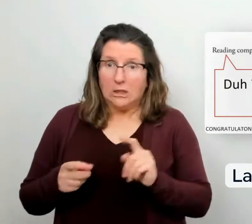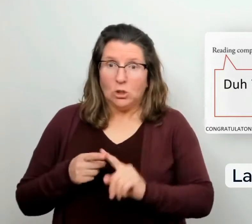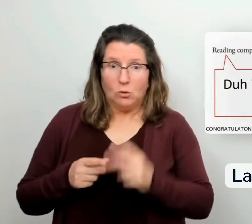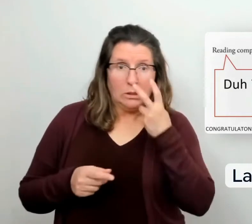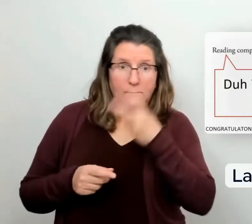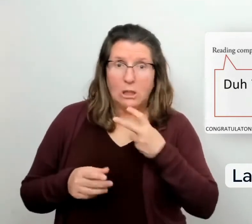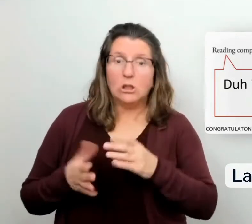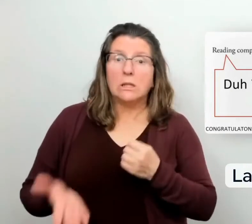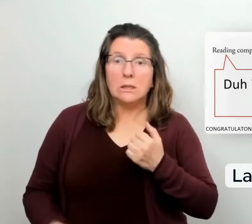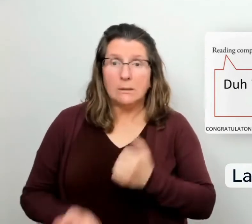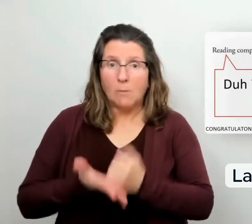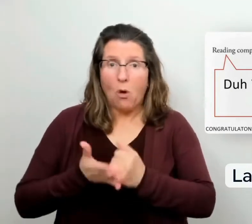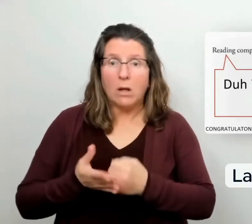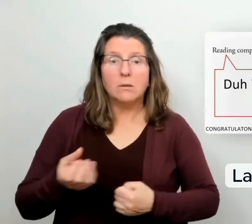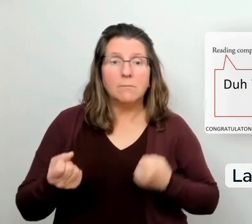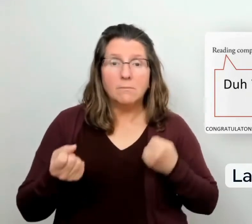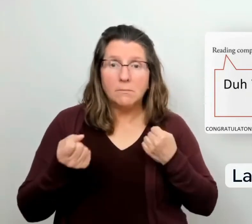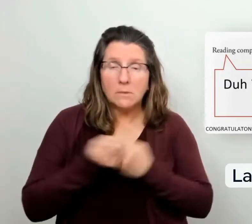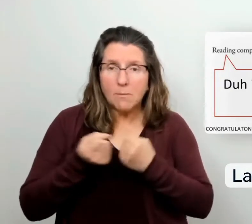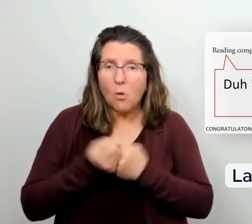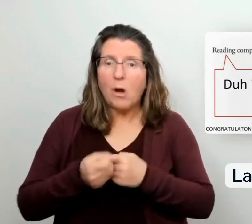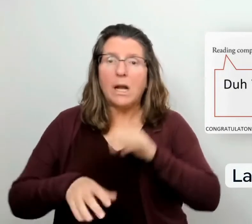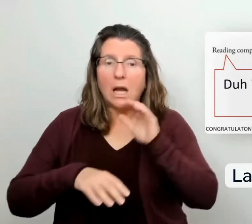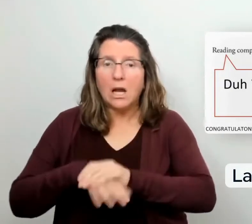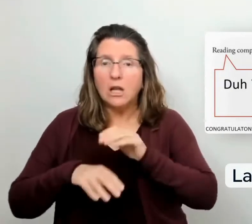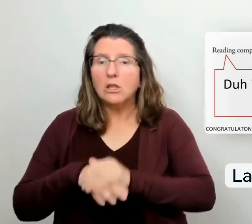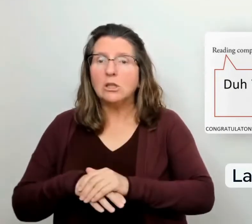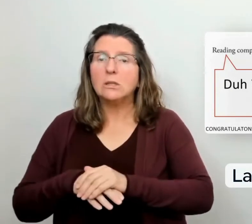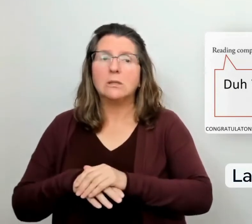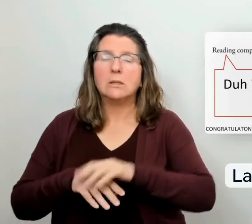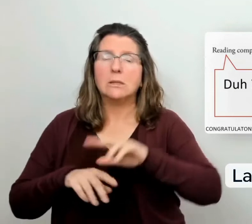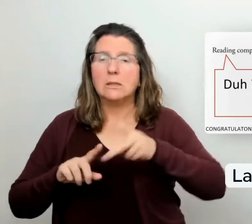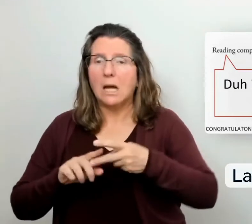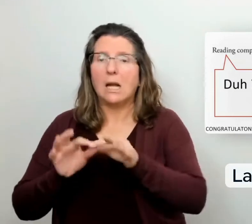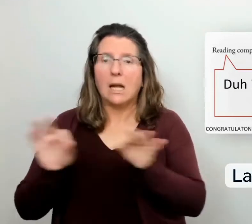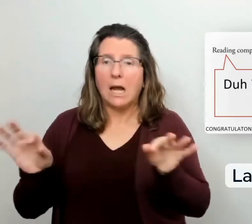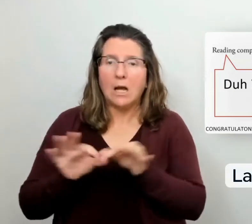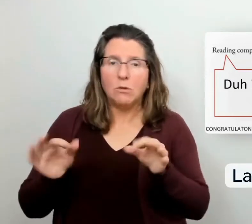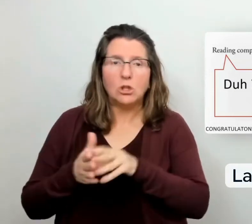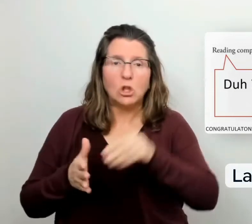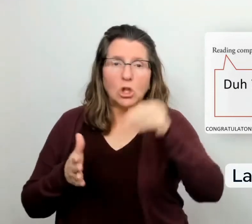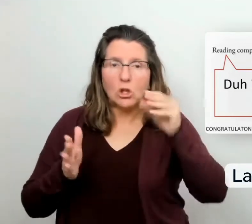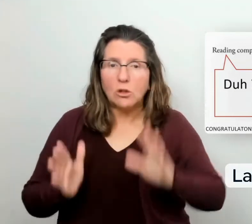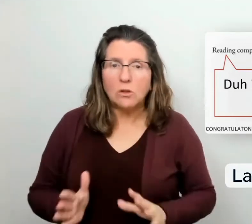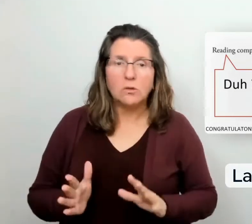Text-to-speech technology can also support English language learners.